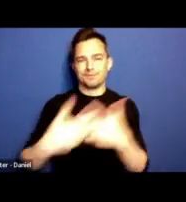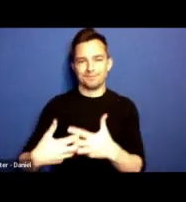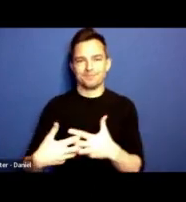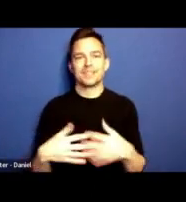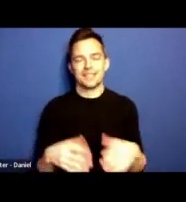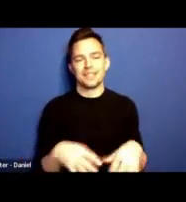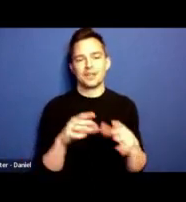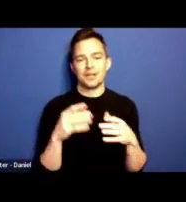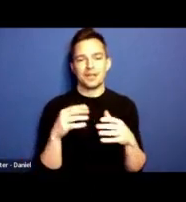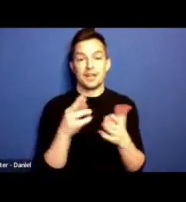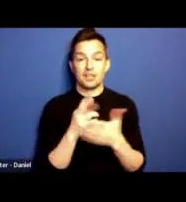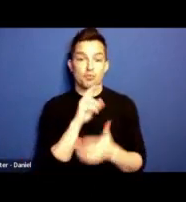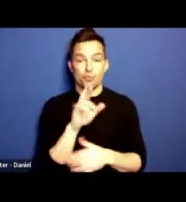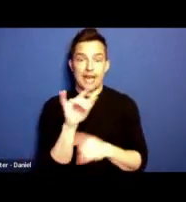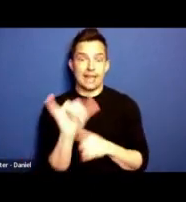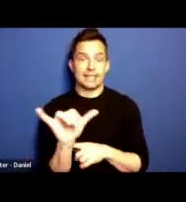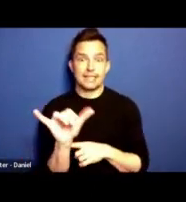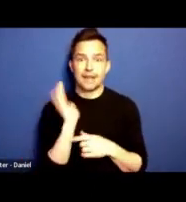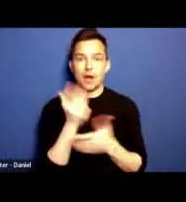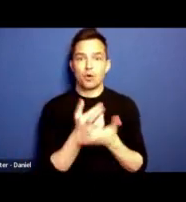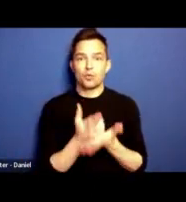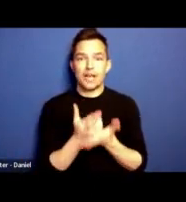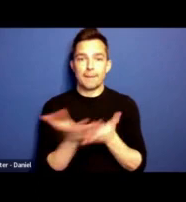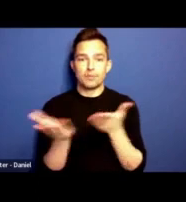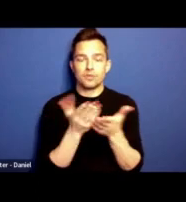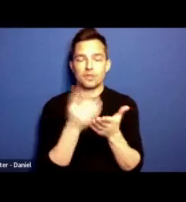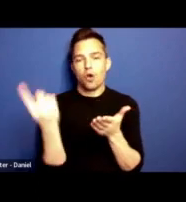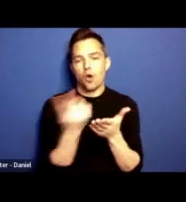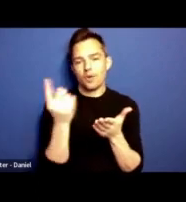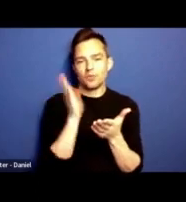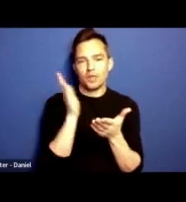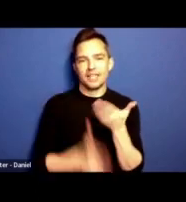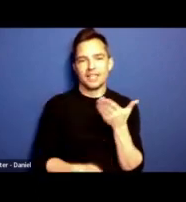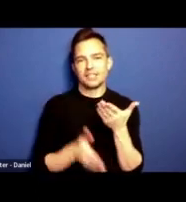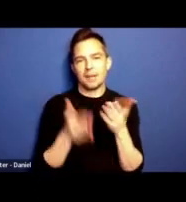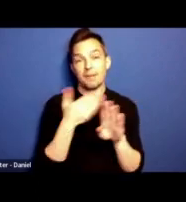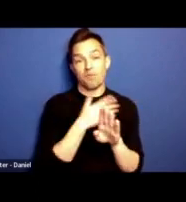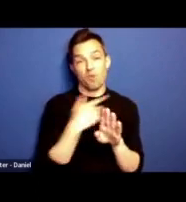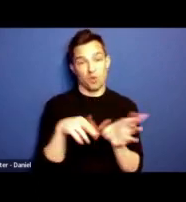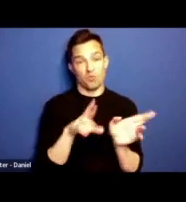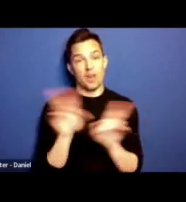our rehab services, they're always going to end before we're ready, just because of the